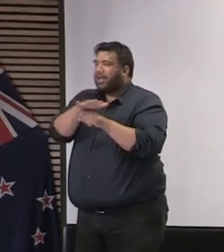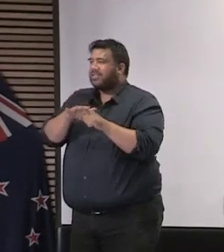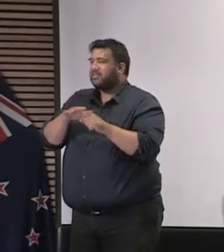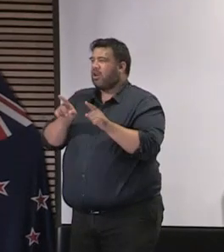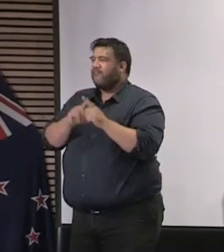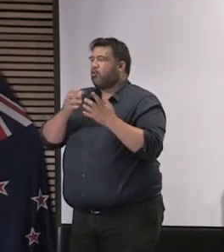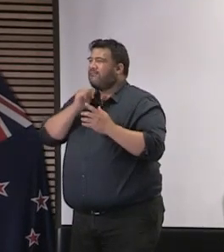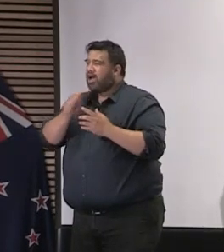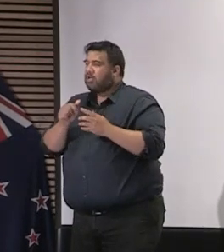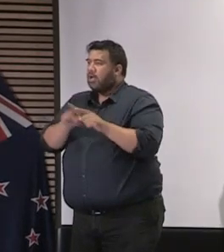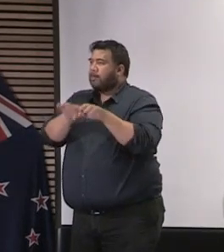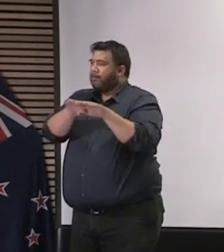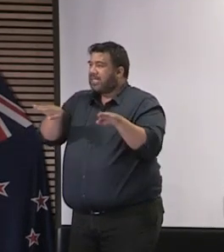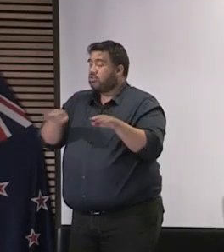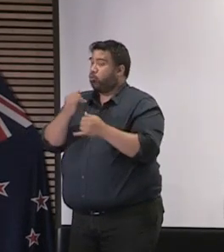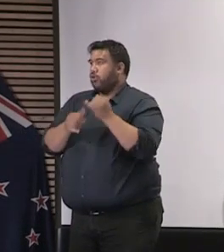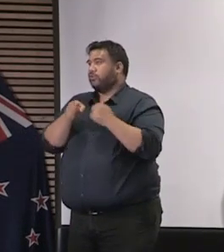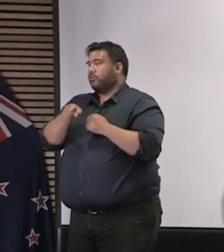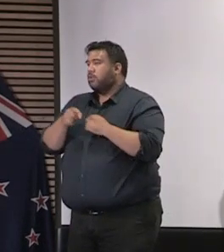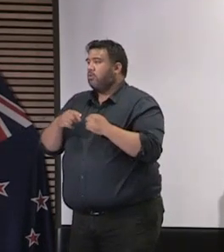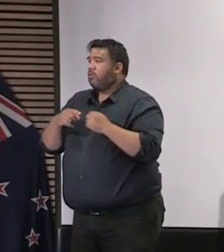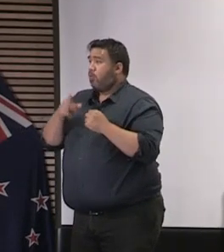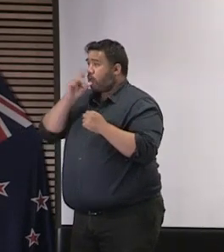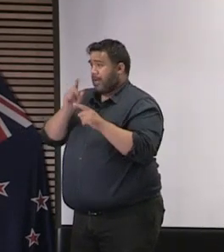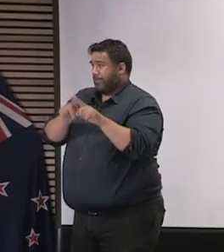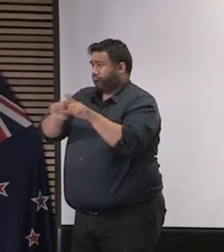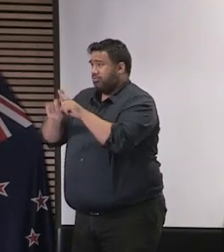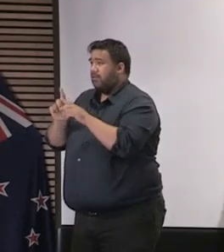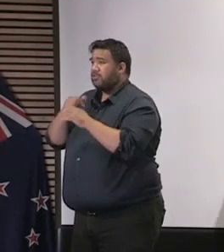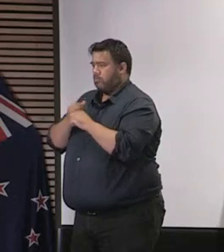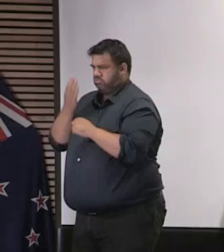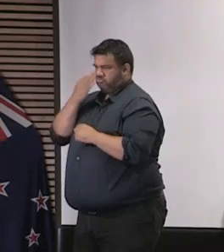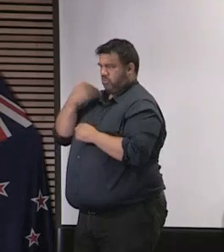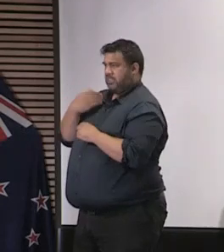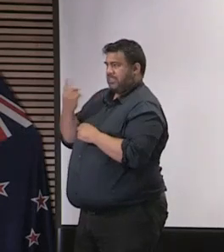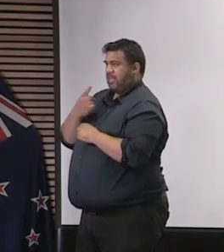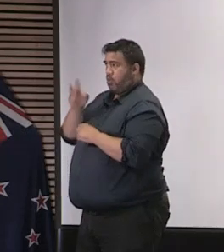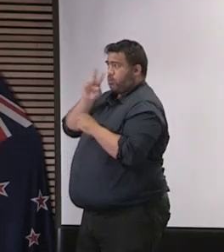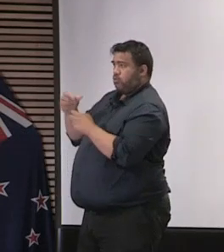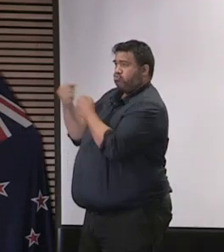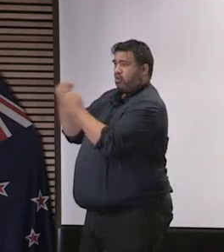where people are recreationally, will go, so, beaches, particularly common,